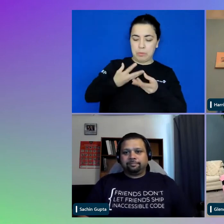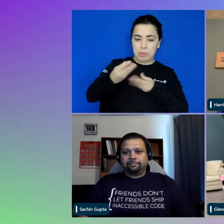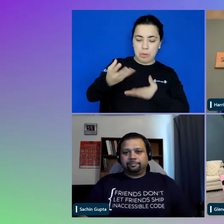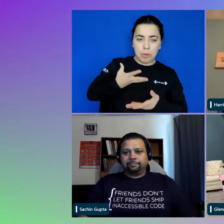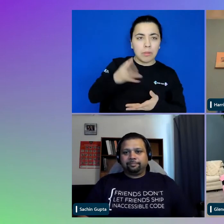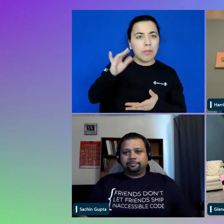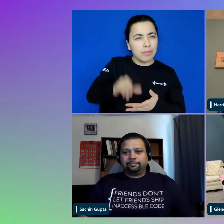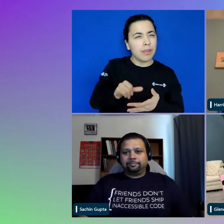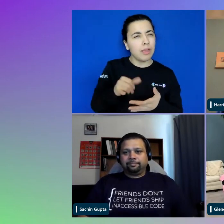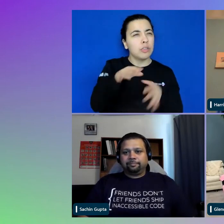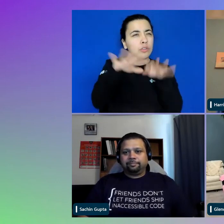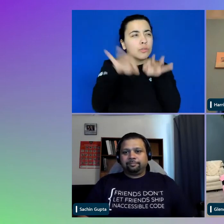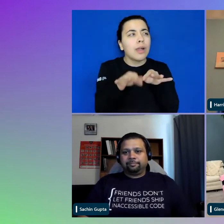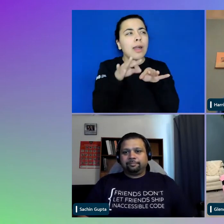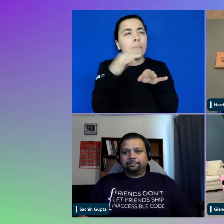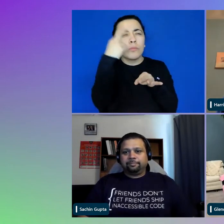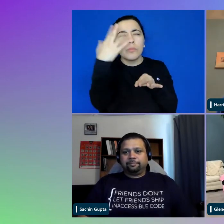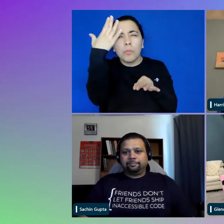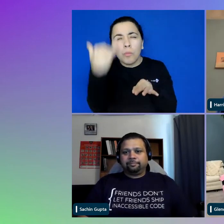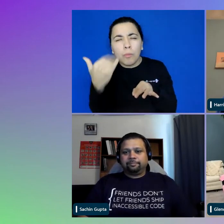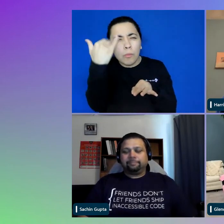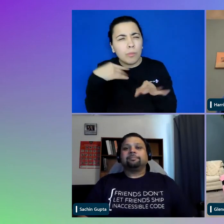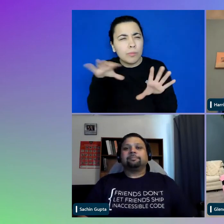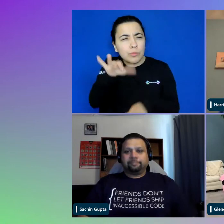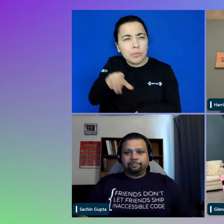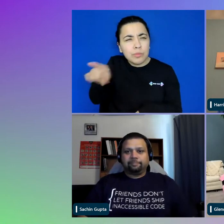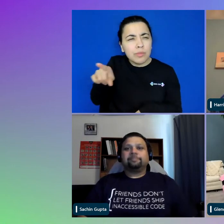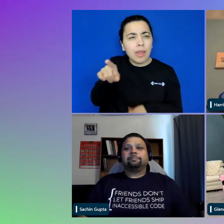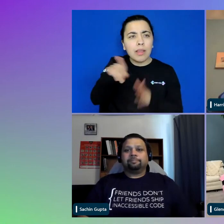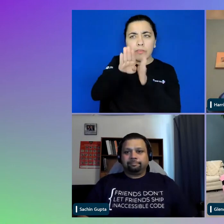practices like part of their everyday process. I'm glad you